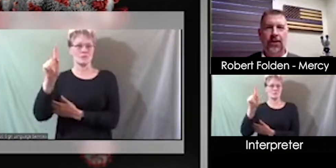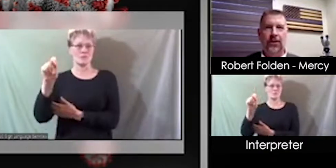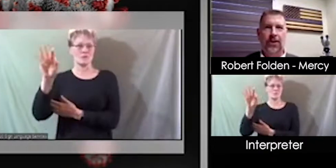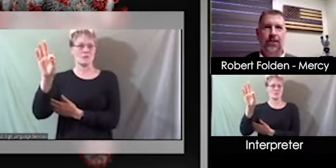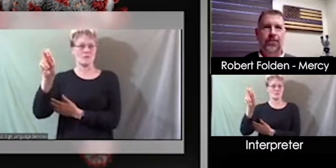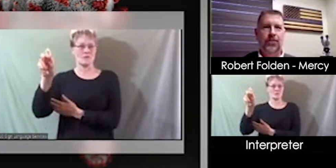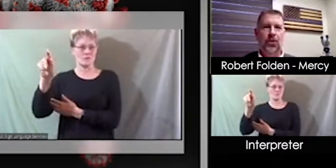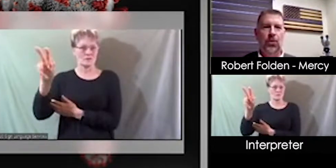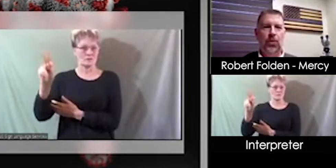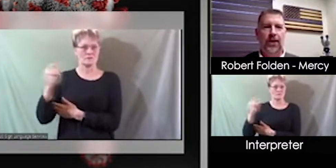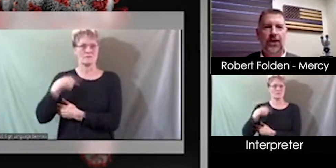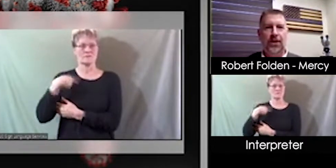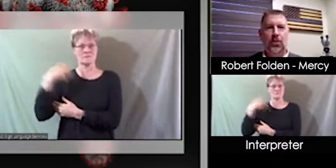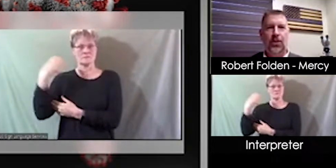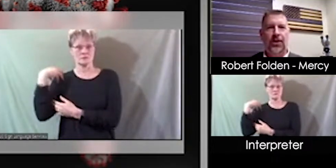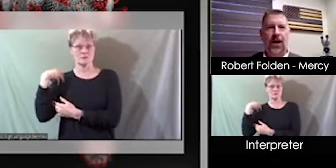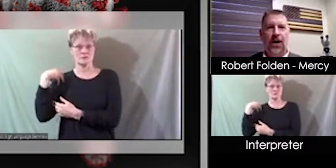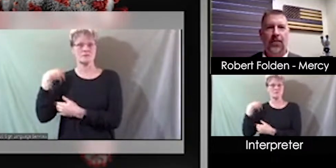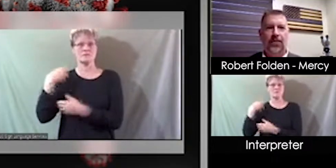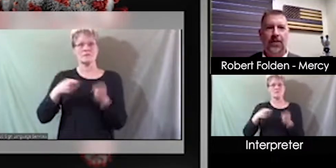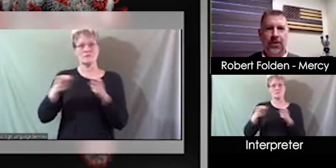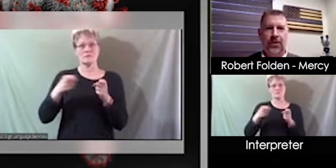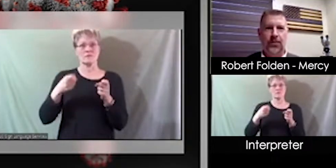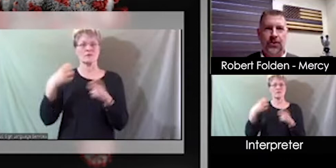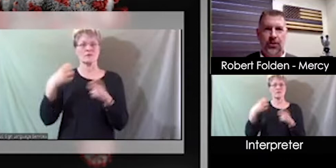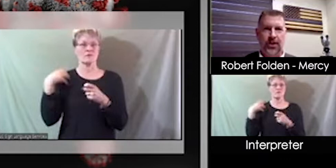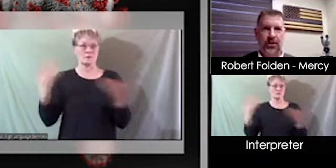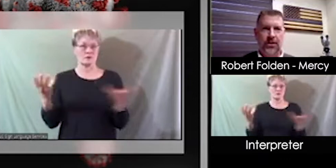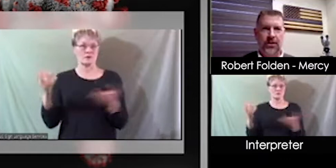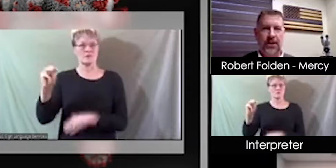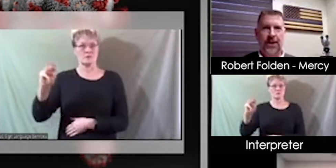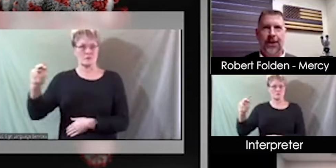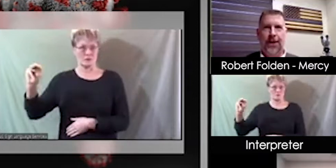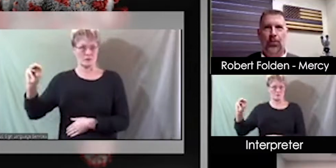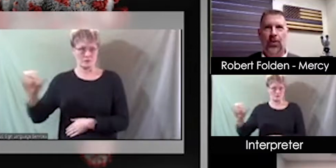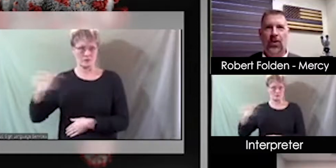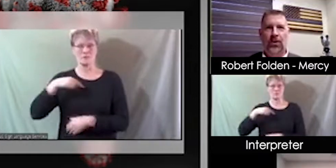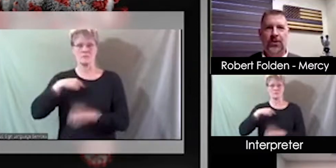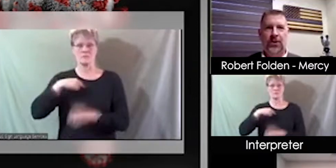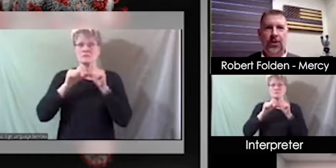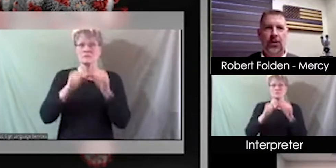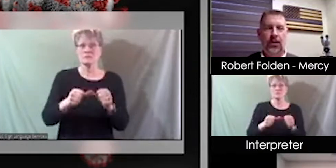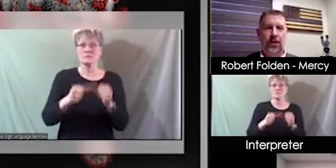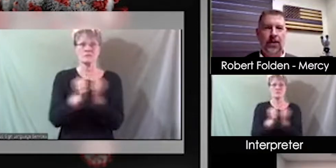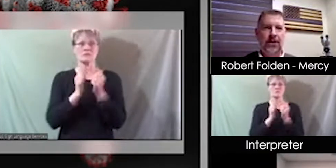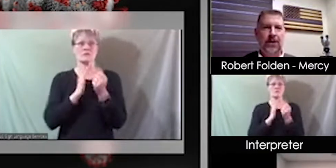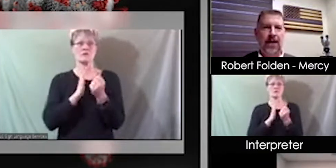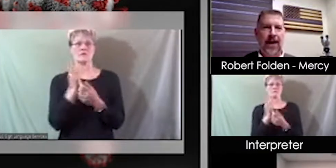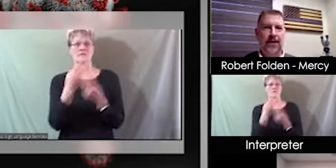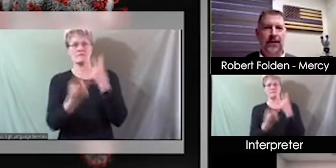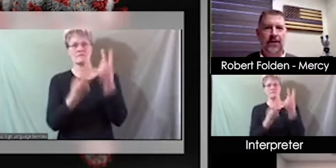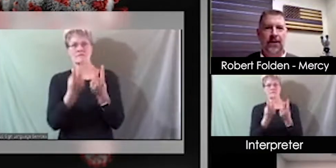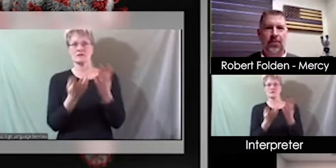Medical Center. So we continue with our visitor restrictions we've also limited access to the